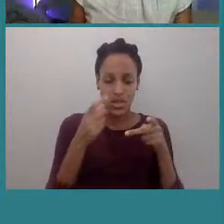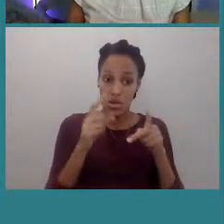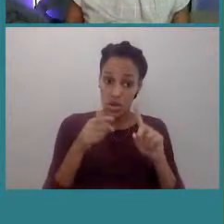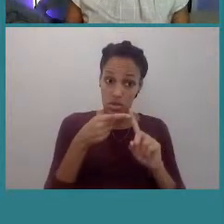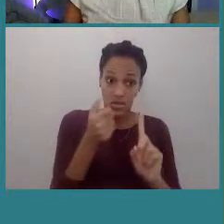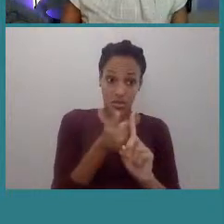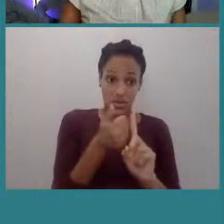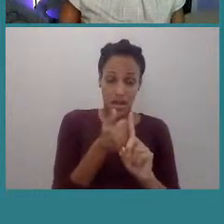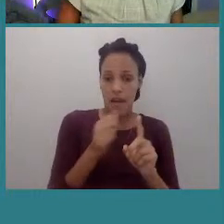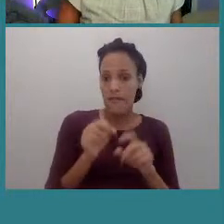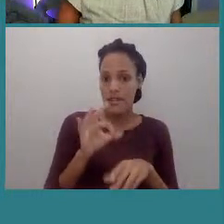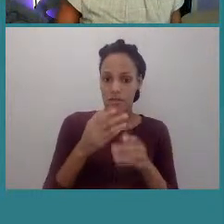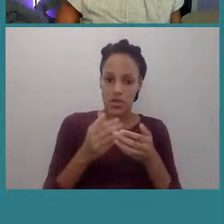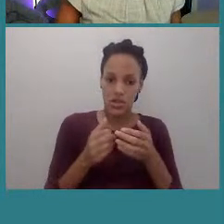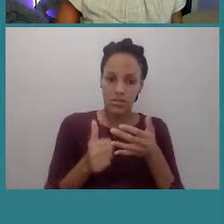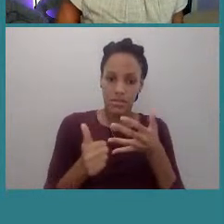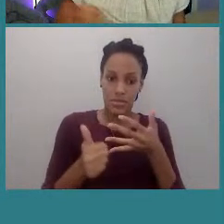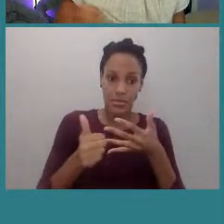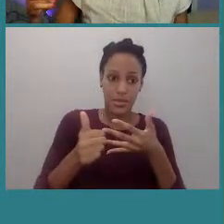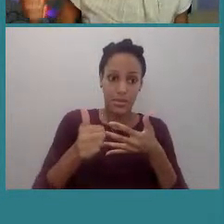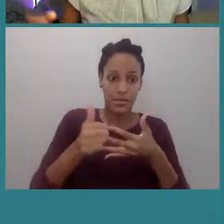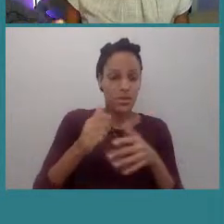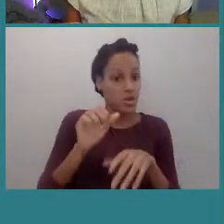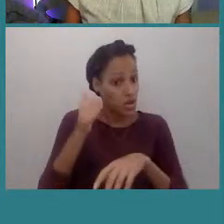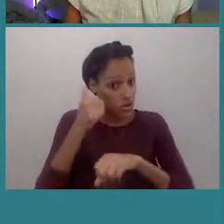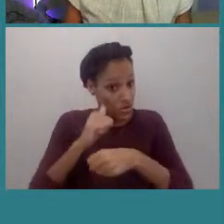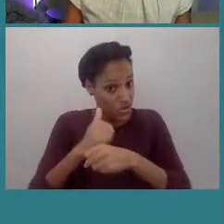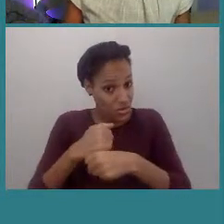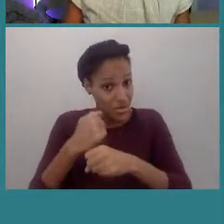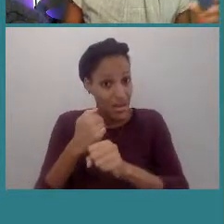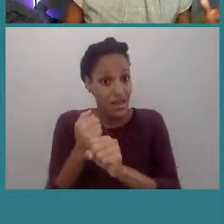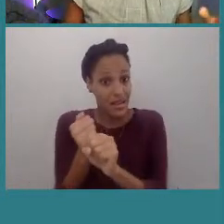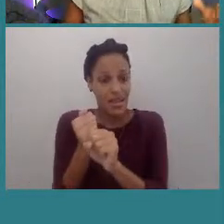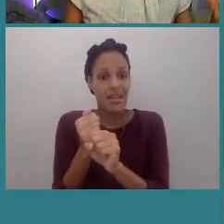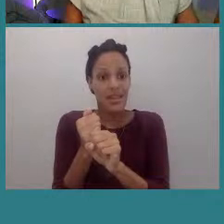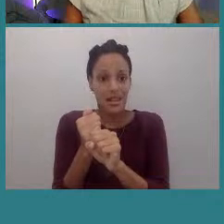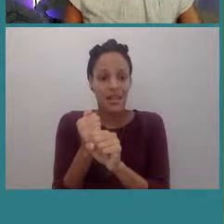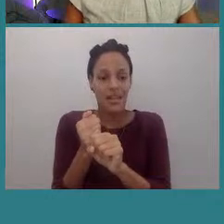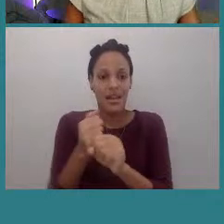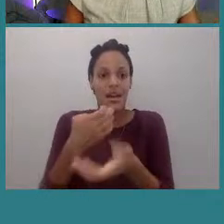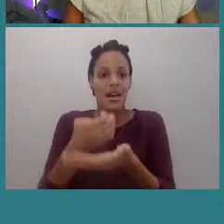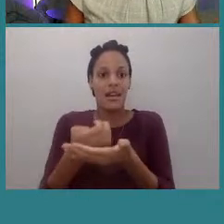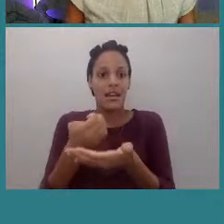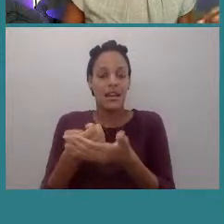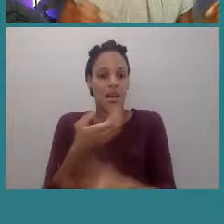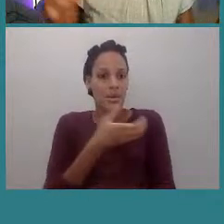an economic engine for yourself and your community. It looks like not just being a creator but